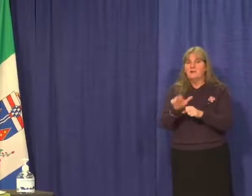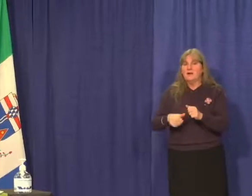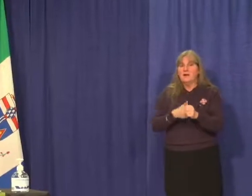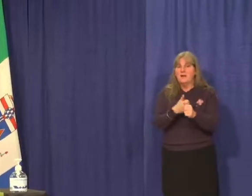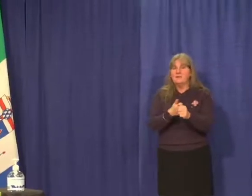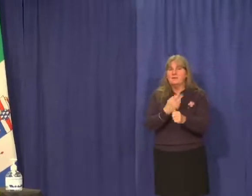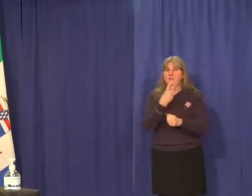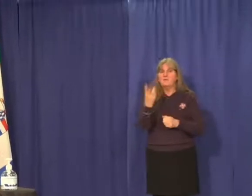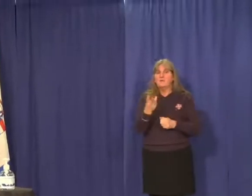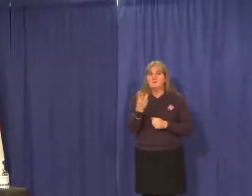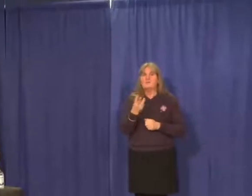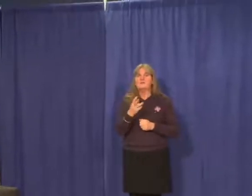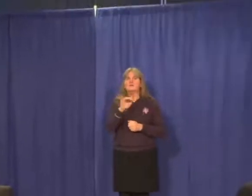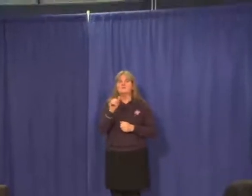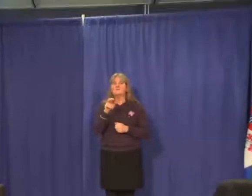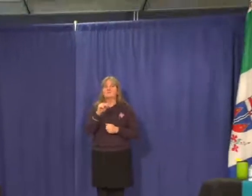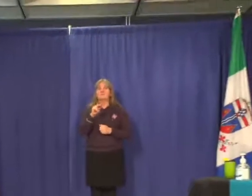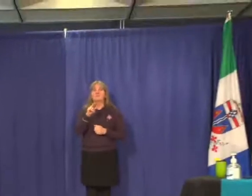take place on Wednesday, January 20th.